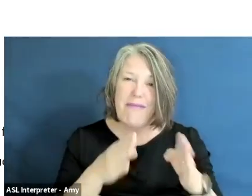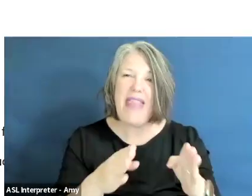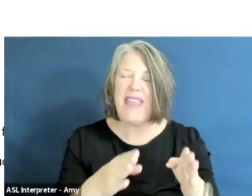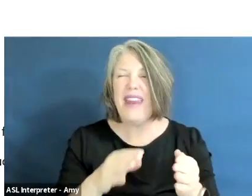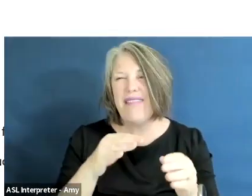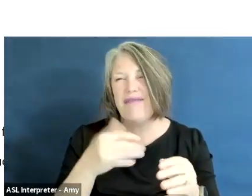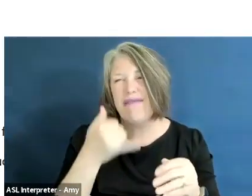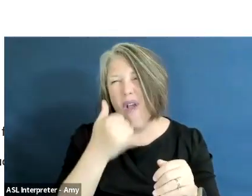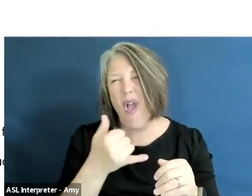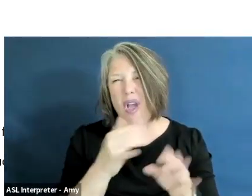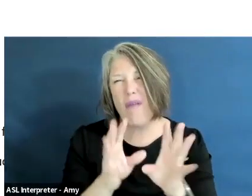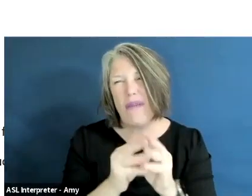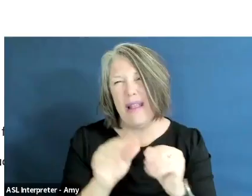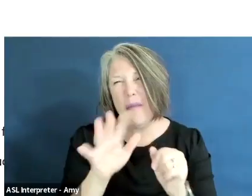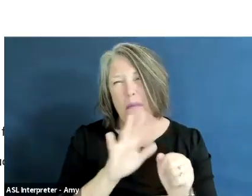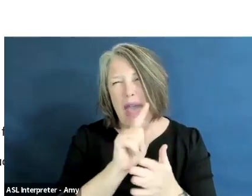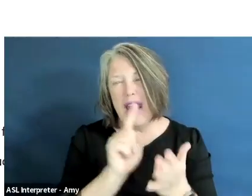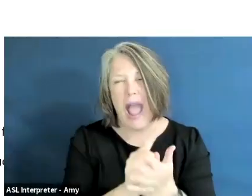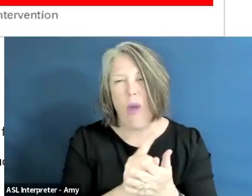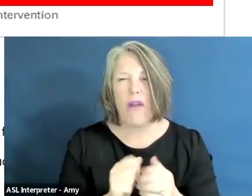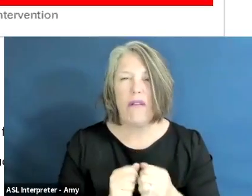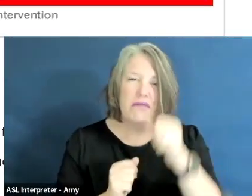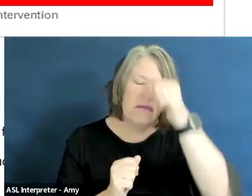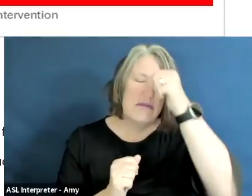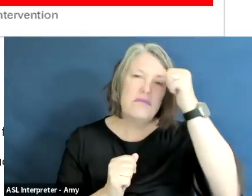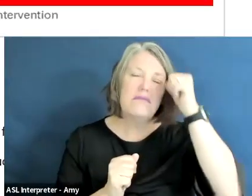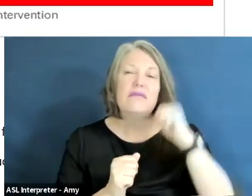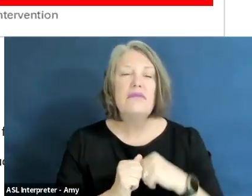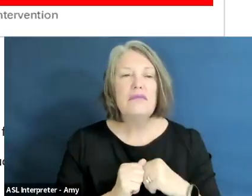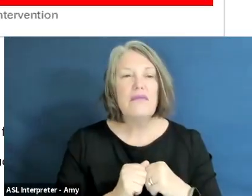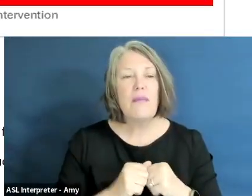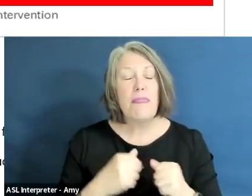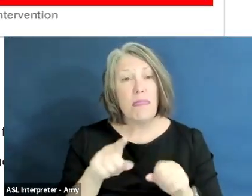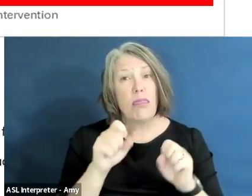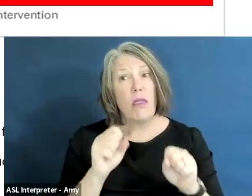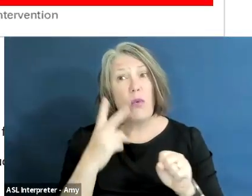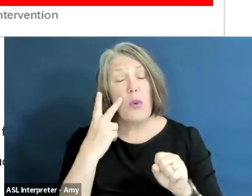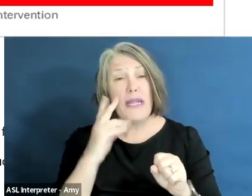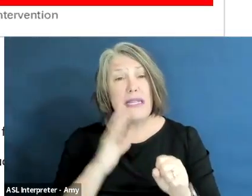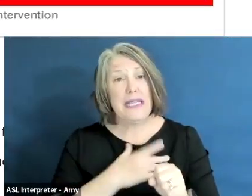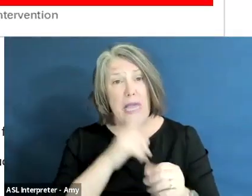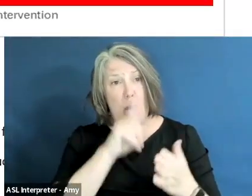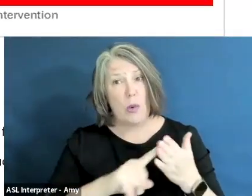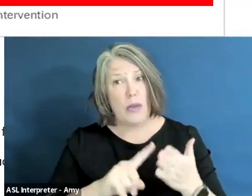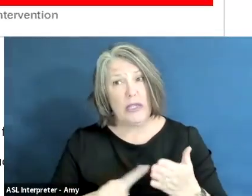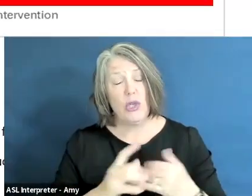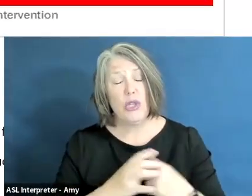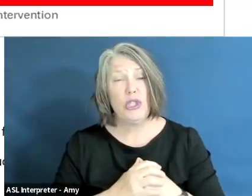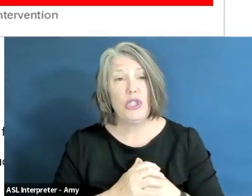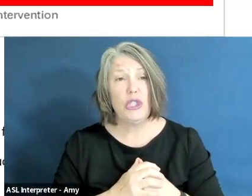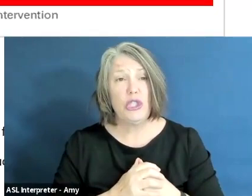So they were a significant amount of time. You can see that our research participants